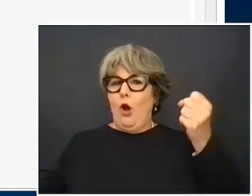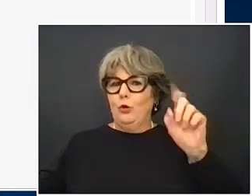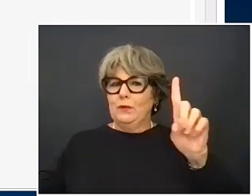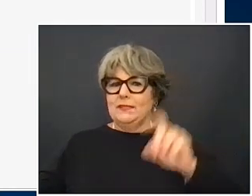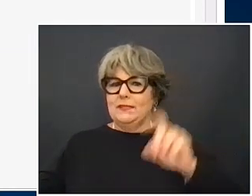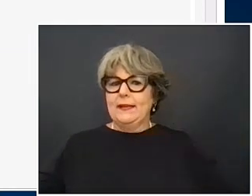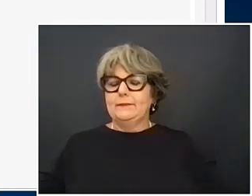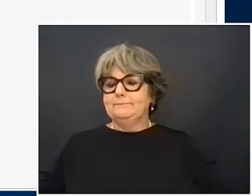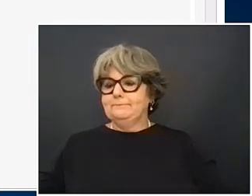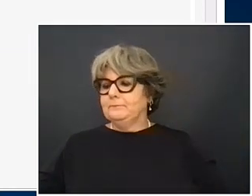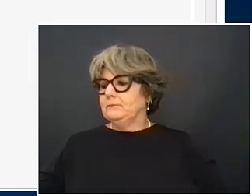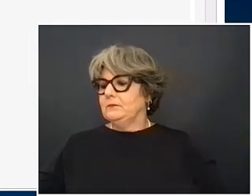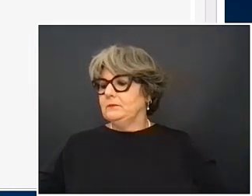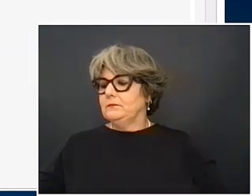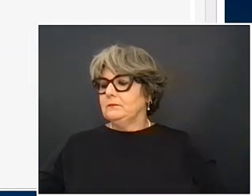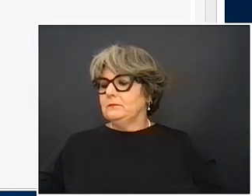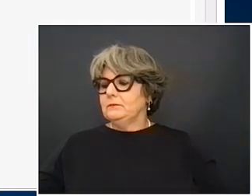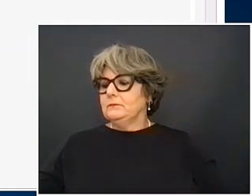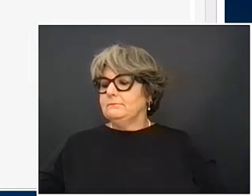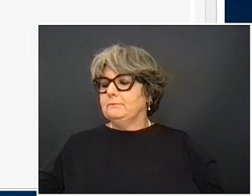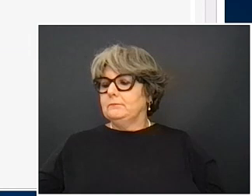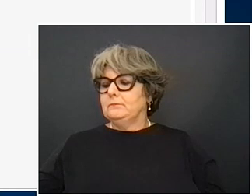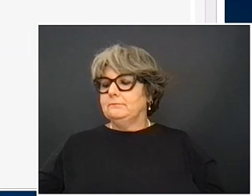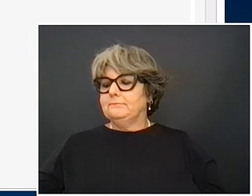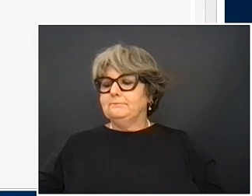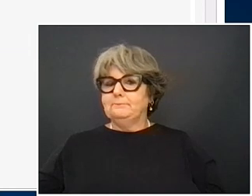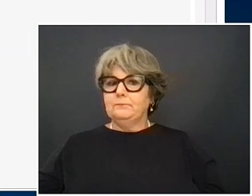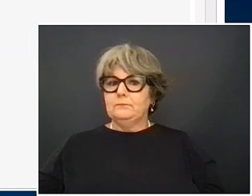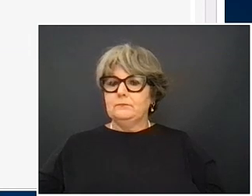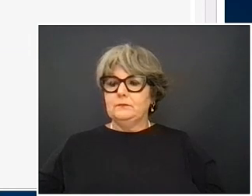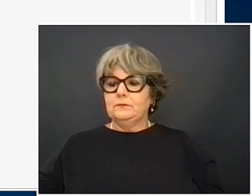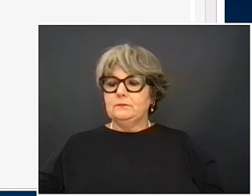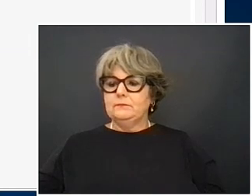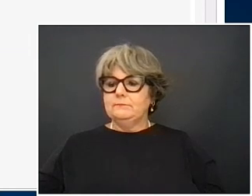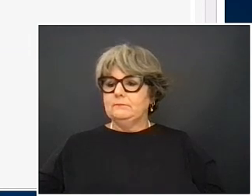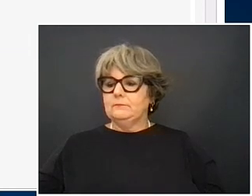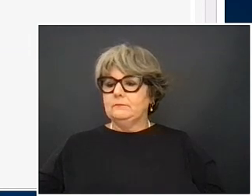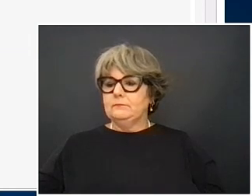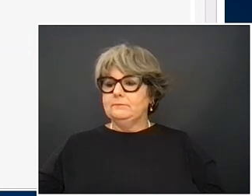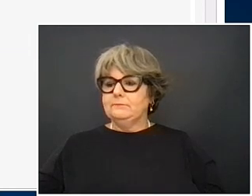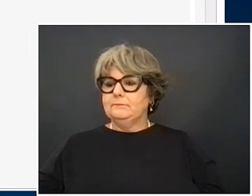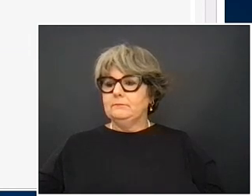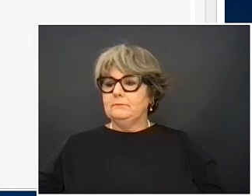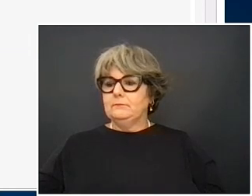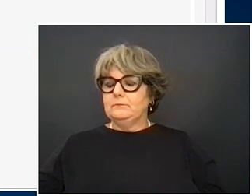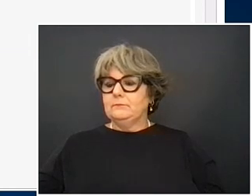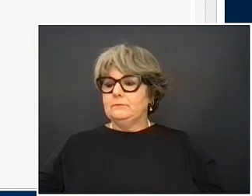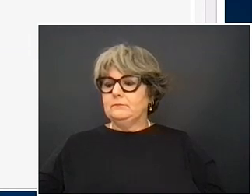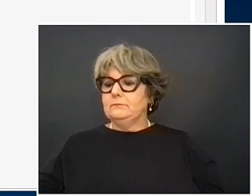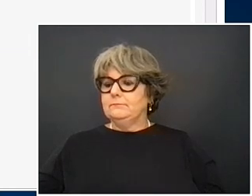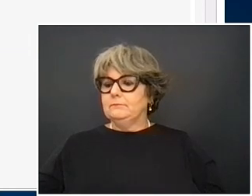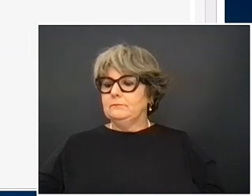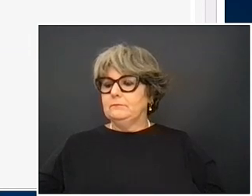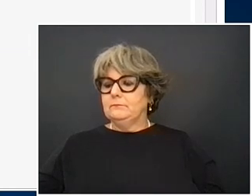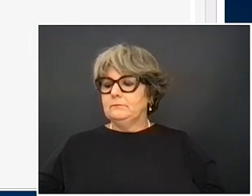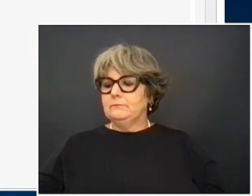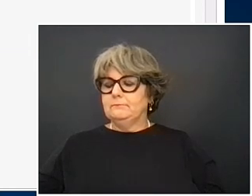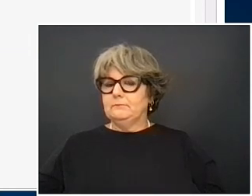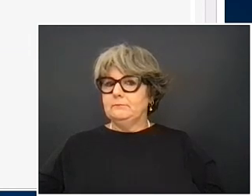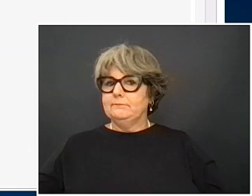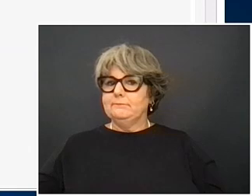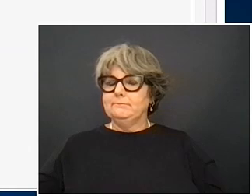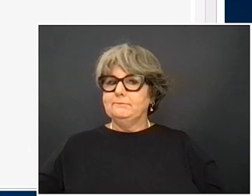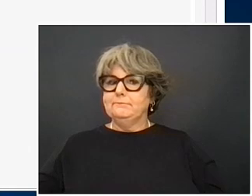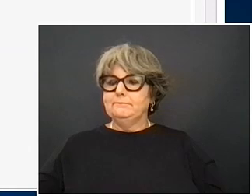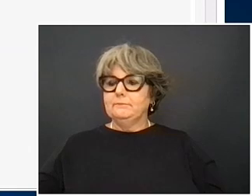slides. If you could go back up